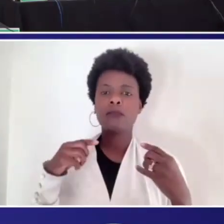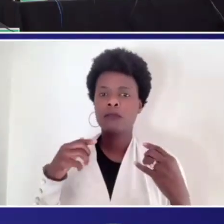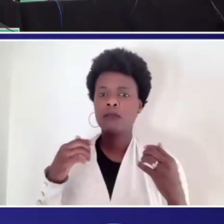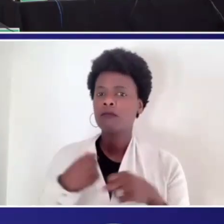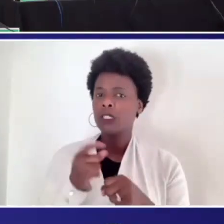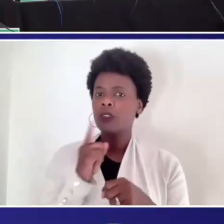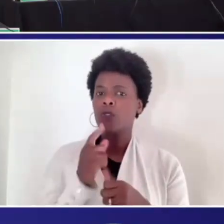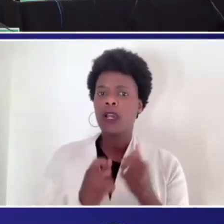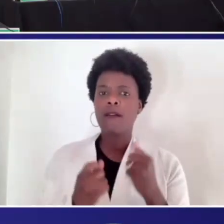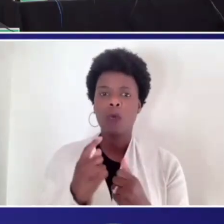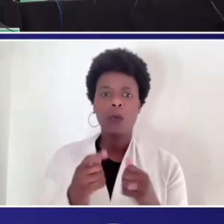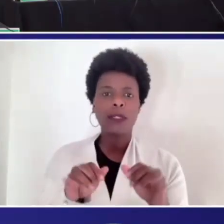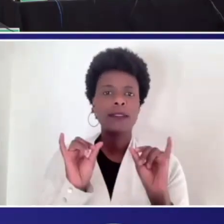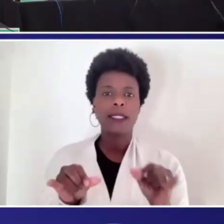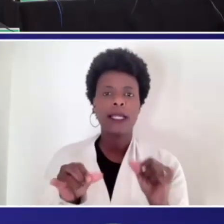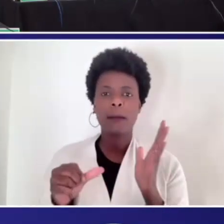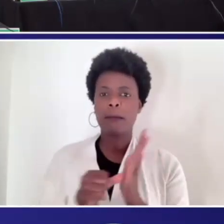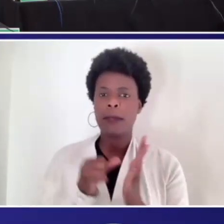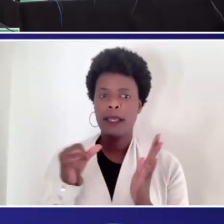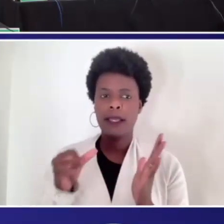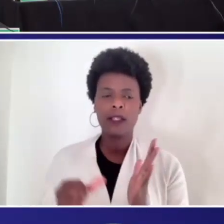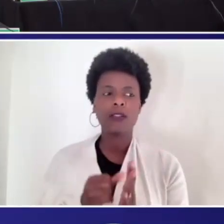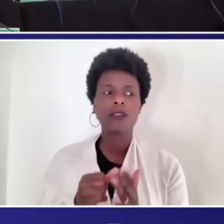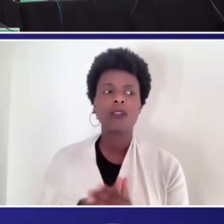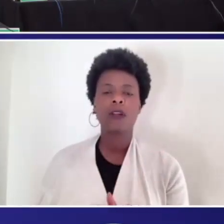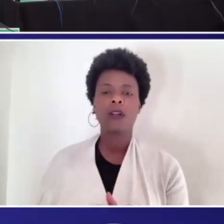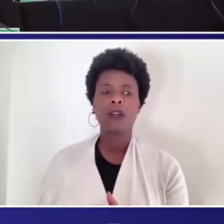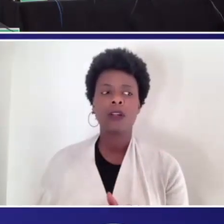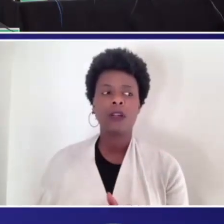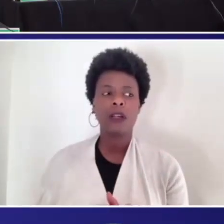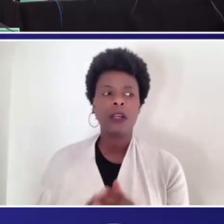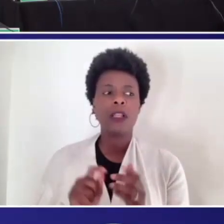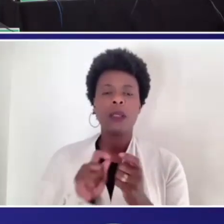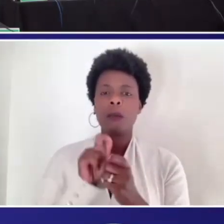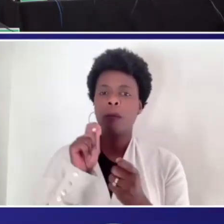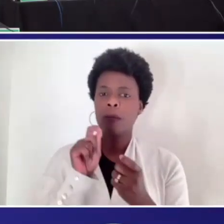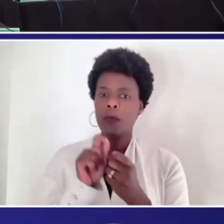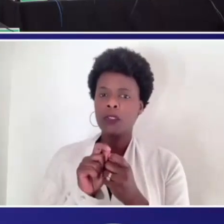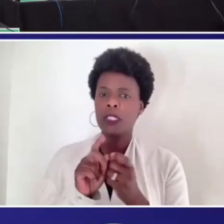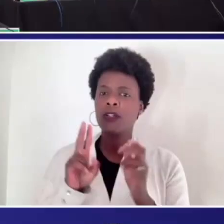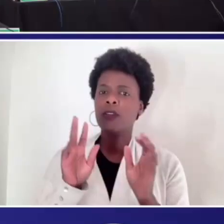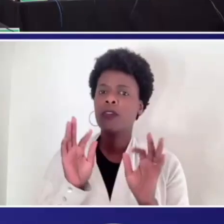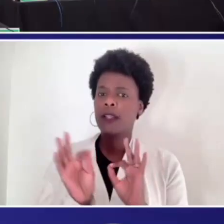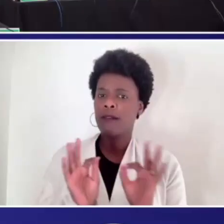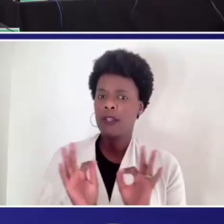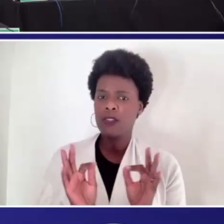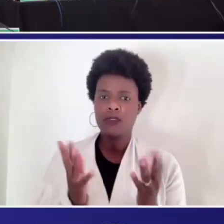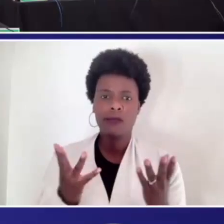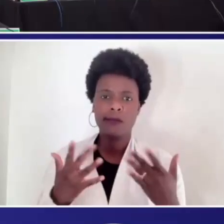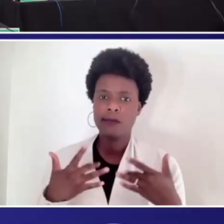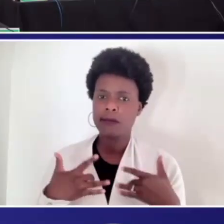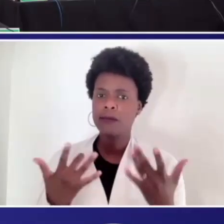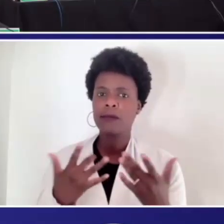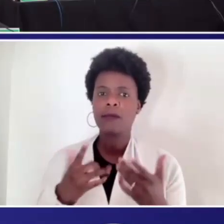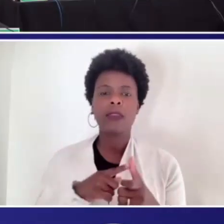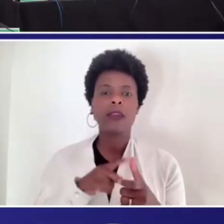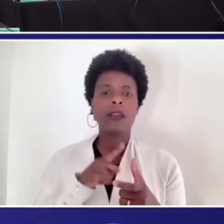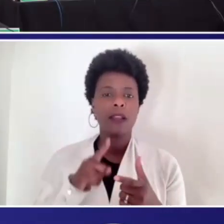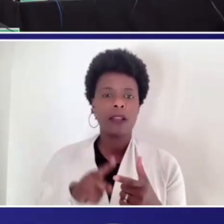on the same page, you know, what the particular definitions that we're dealing with are. And then we want to do a